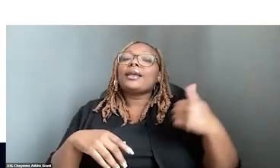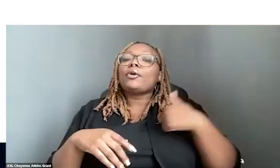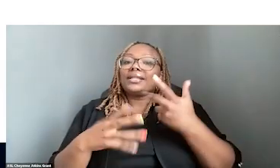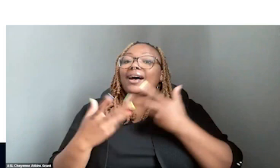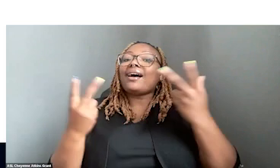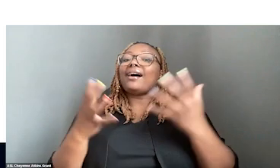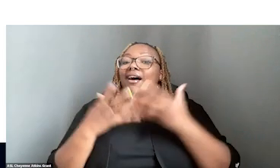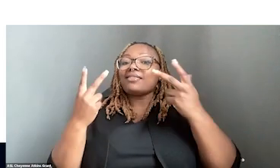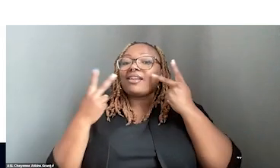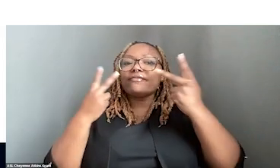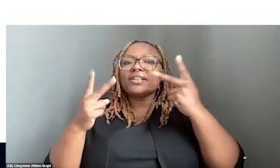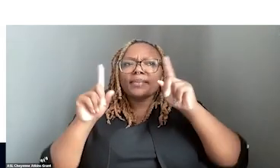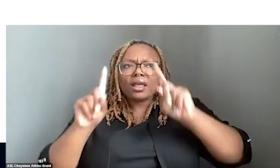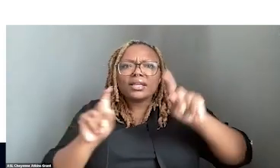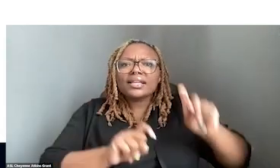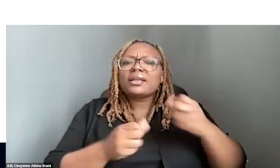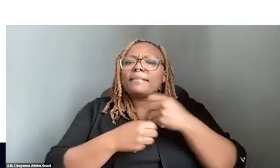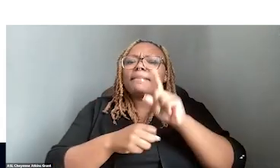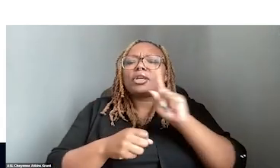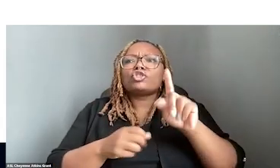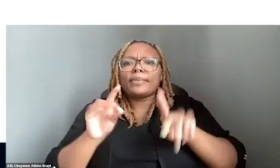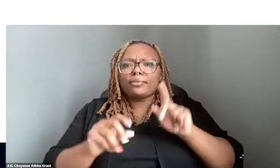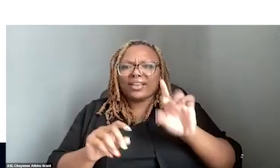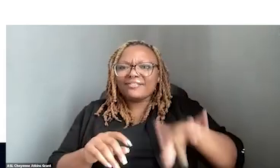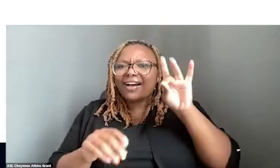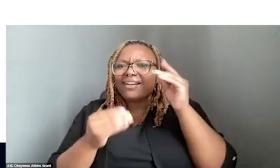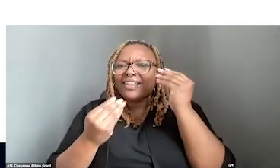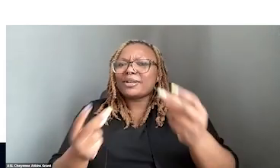and to make sure people can find information very quickly within those focus areas.